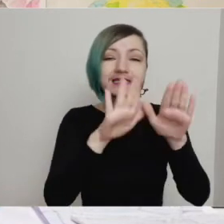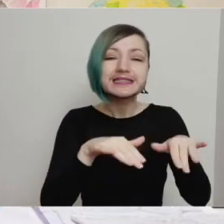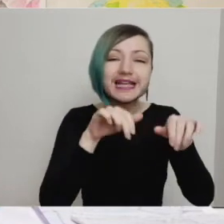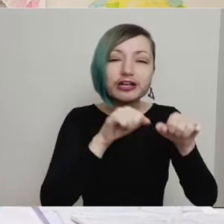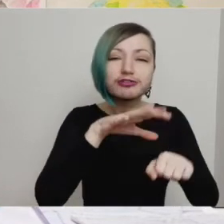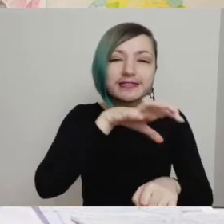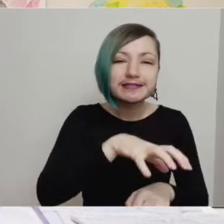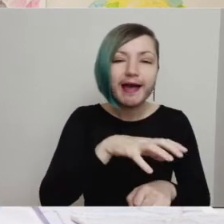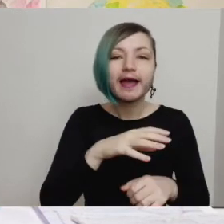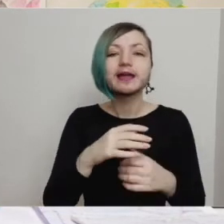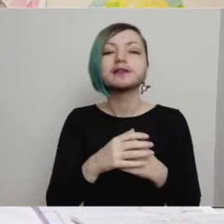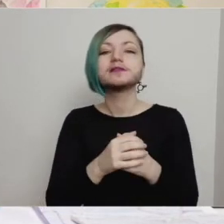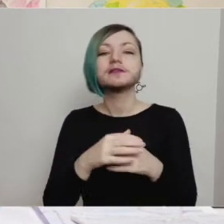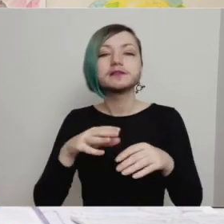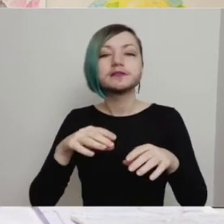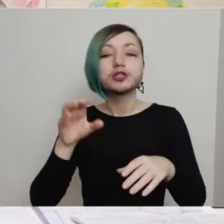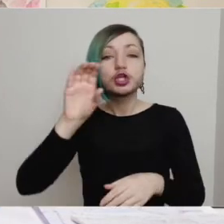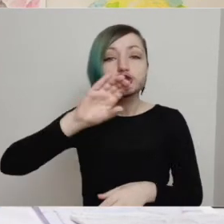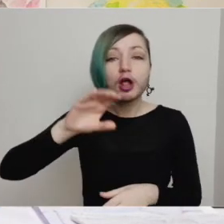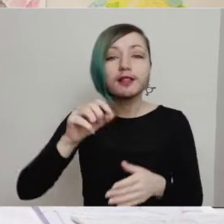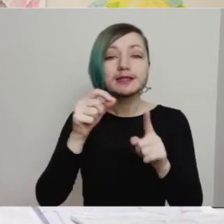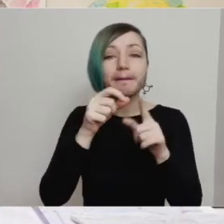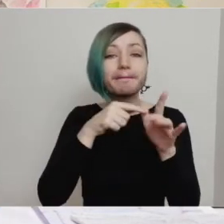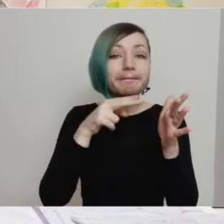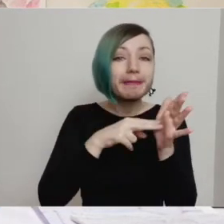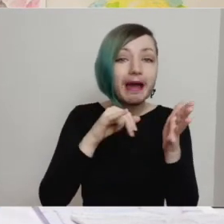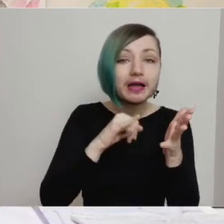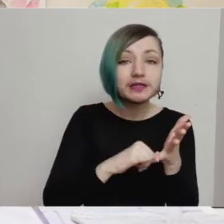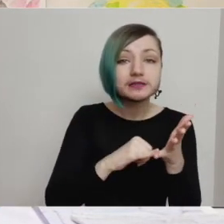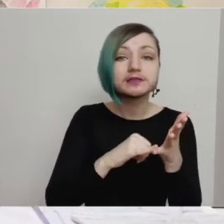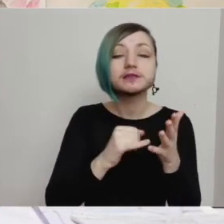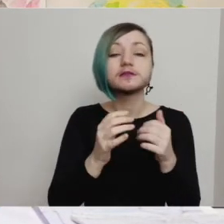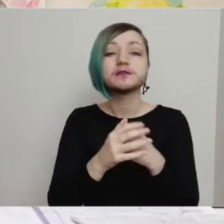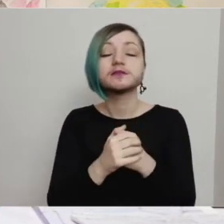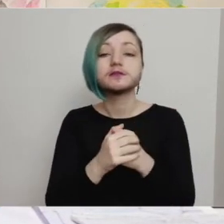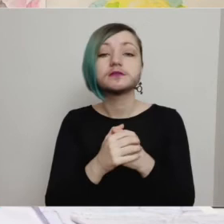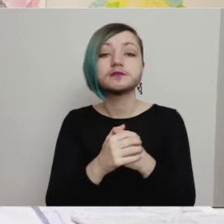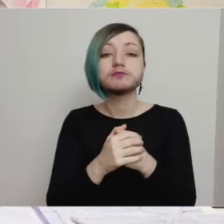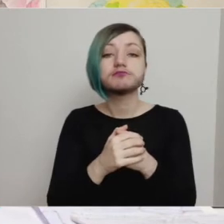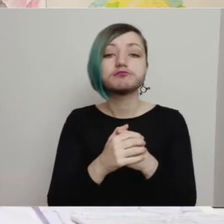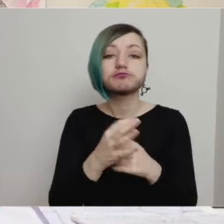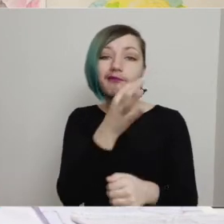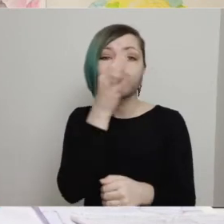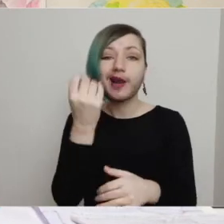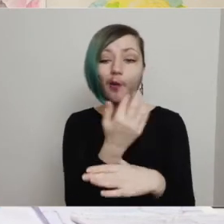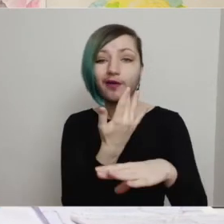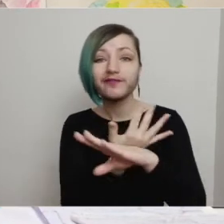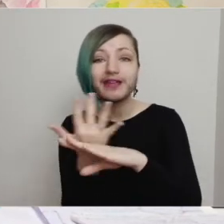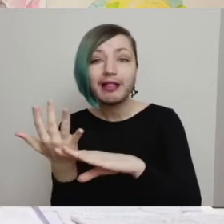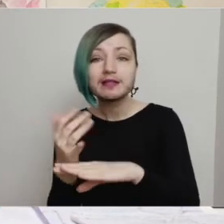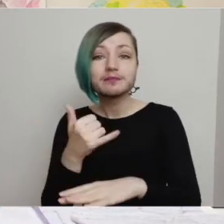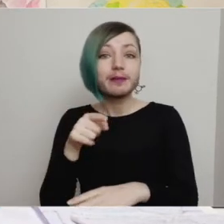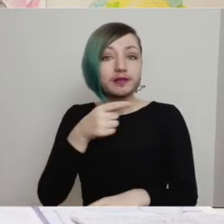bulb fields, you might might want to find your own images or look at ones in the resource pack